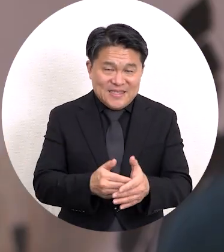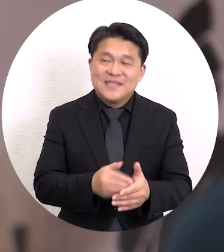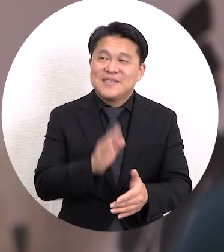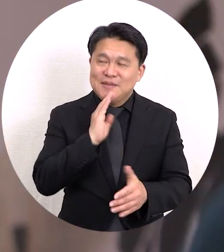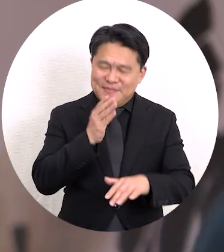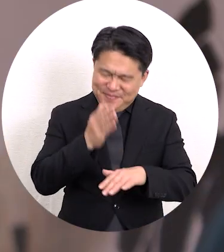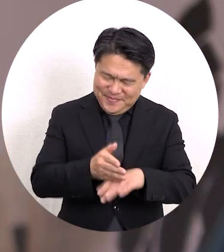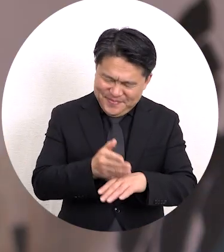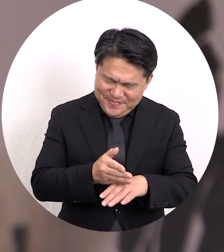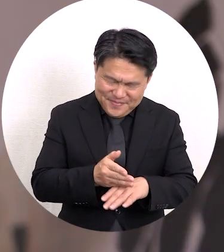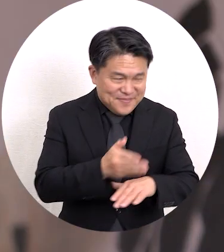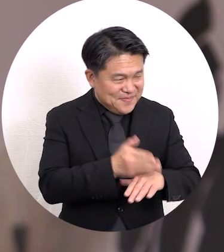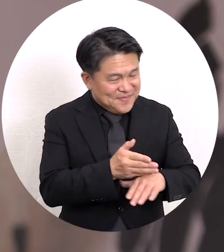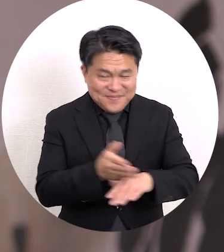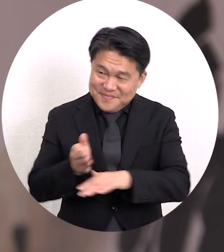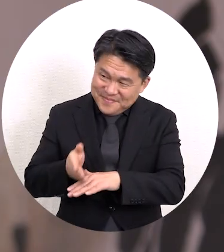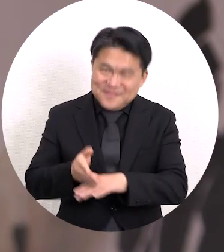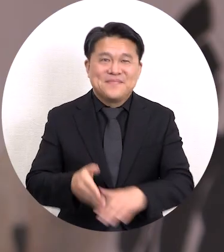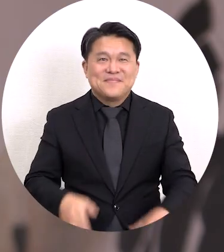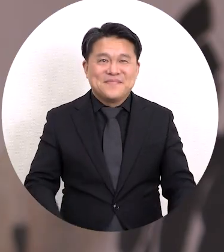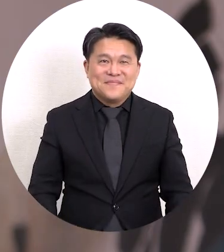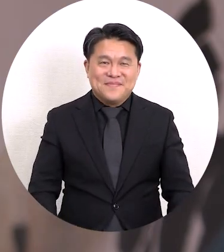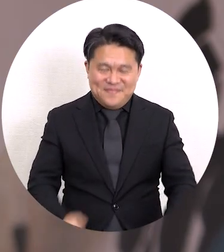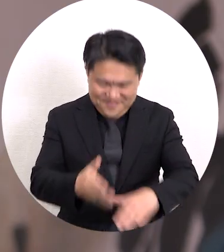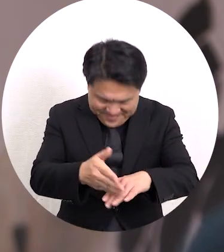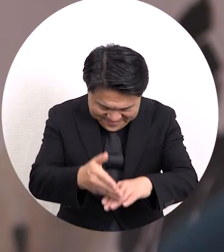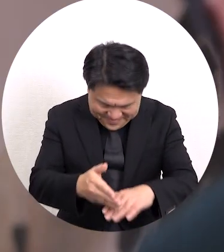It was such a grateful and meaningful time. Thank you.